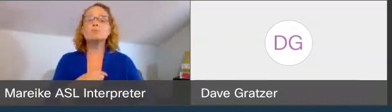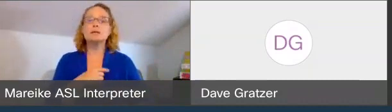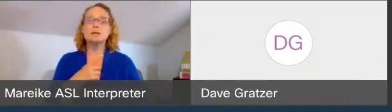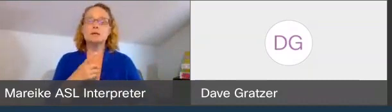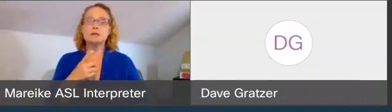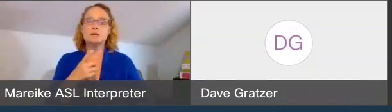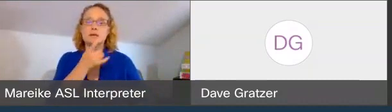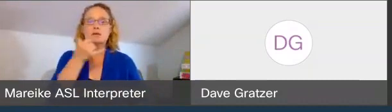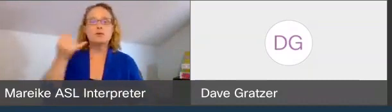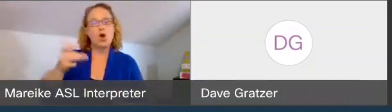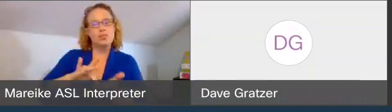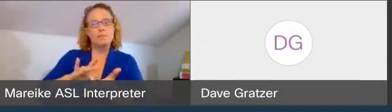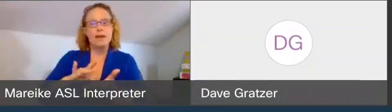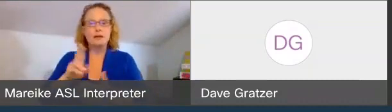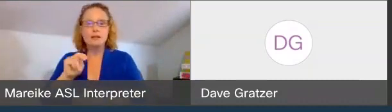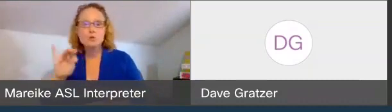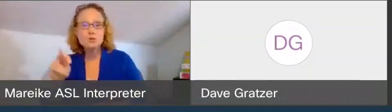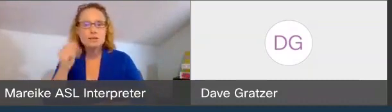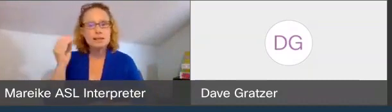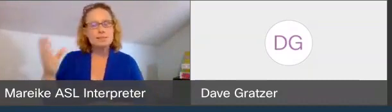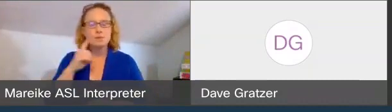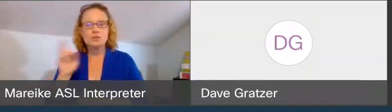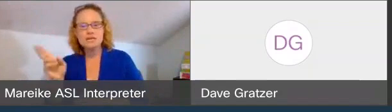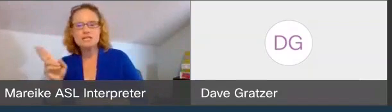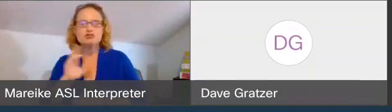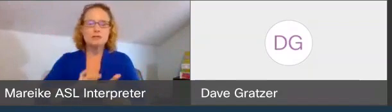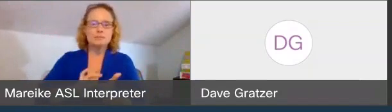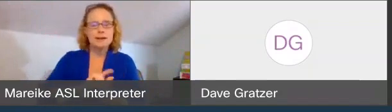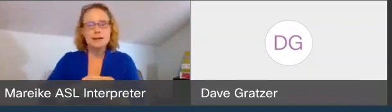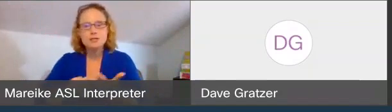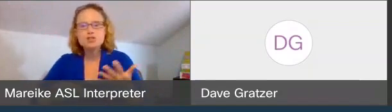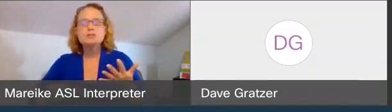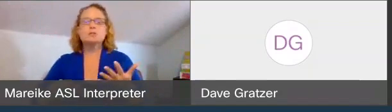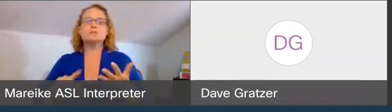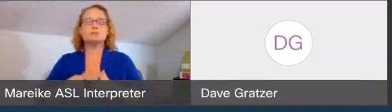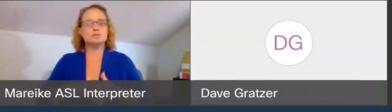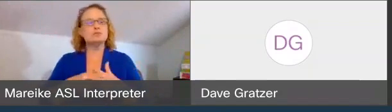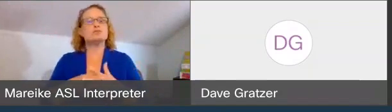the medical units, let them know the history, the medication, and kind of start coordinating care